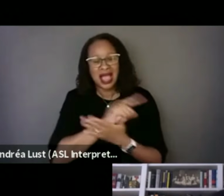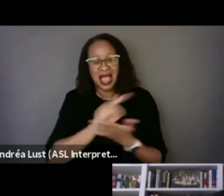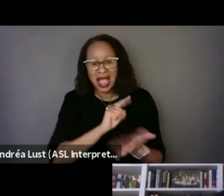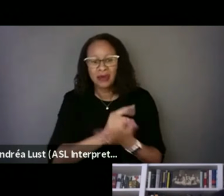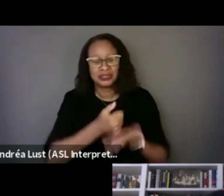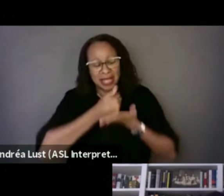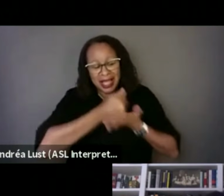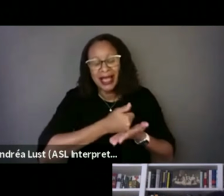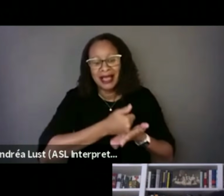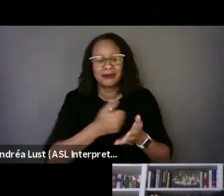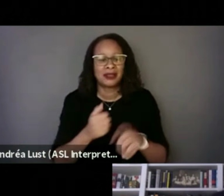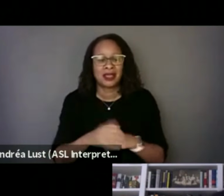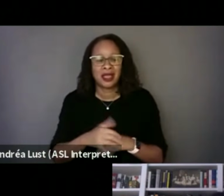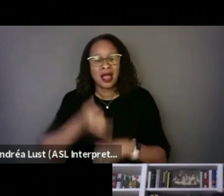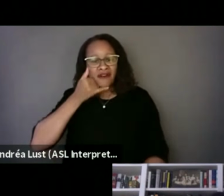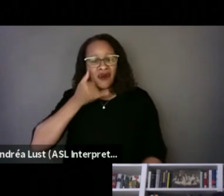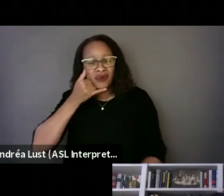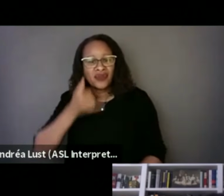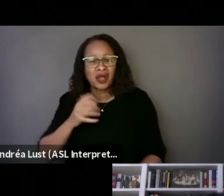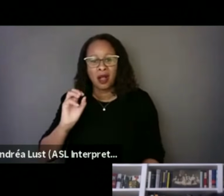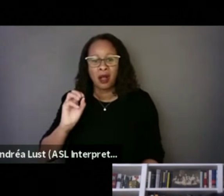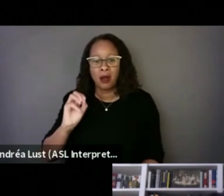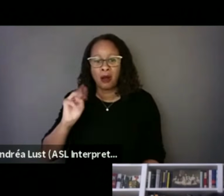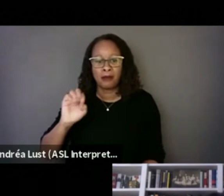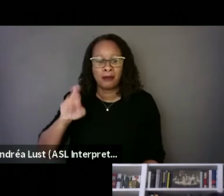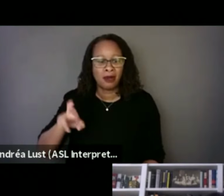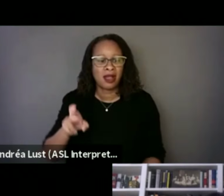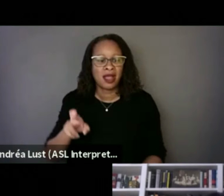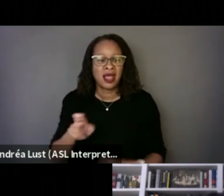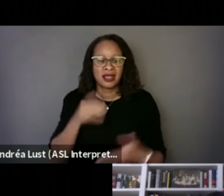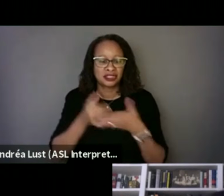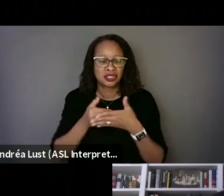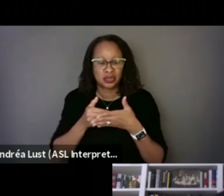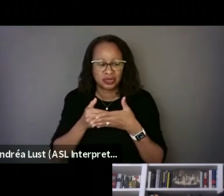you know, Omar is probably my closest relationship of all of the subjects of the film.